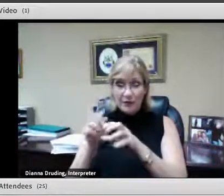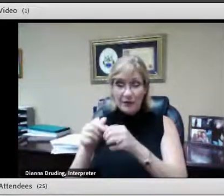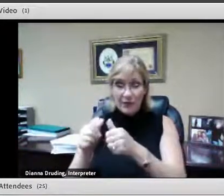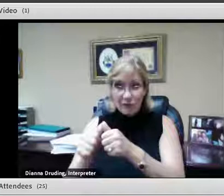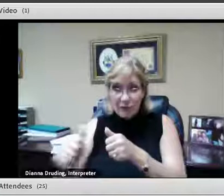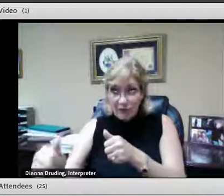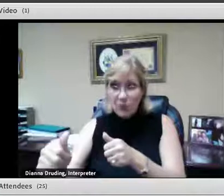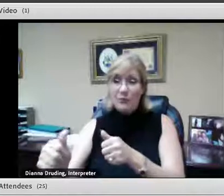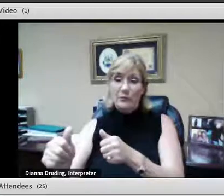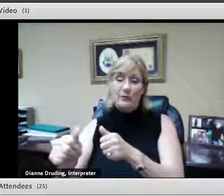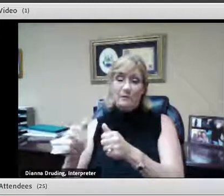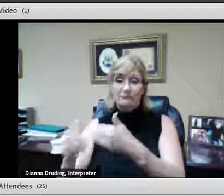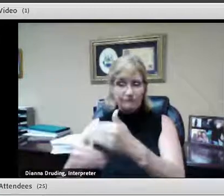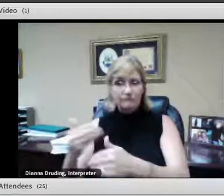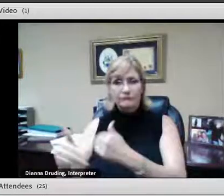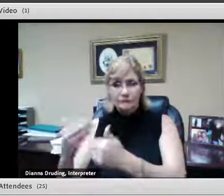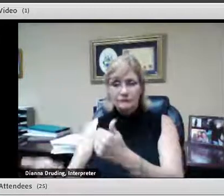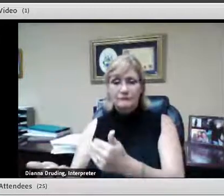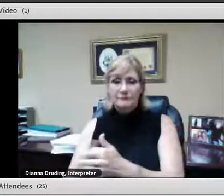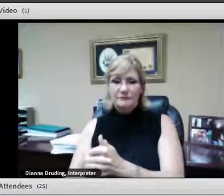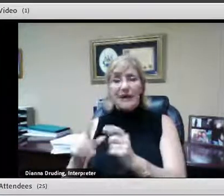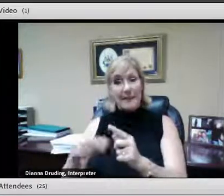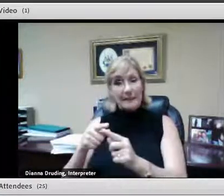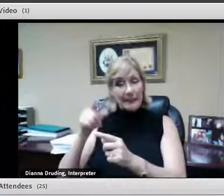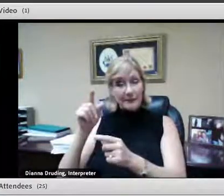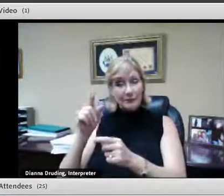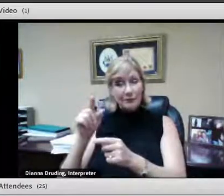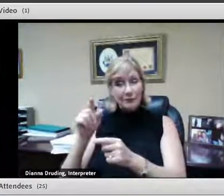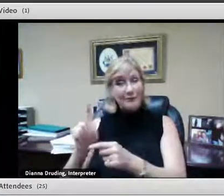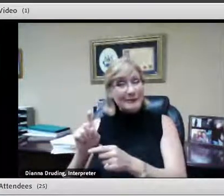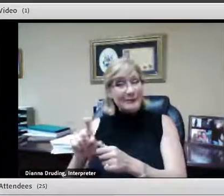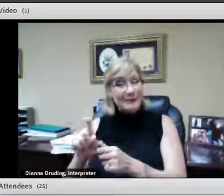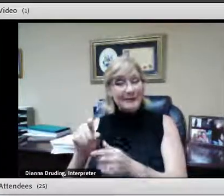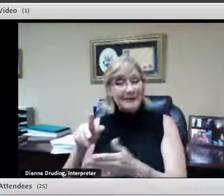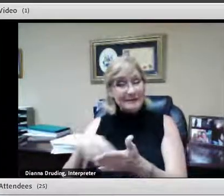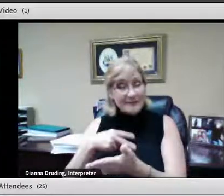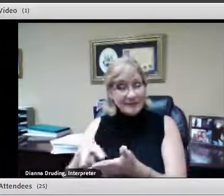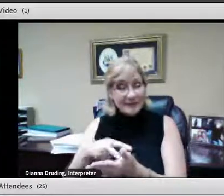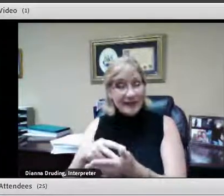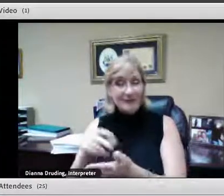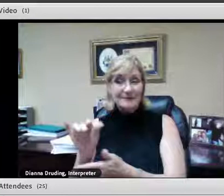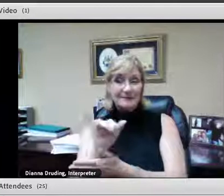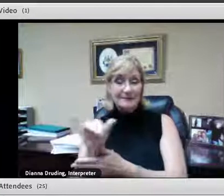and then they made a dance that followed those same steps, so then the Ozobots did the dance